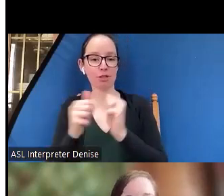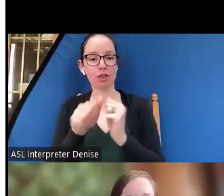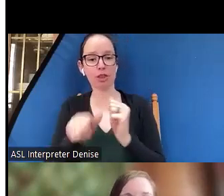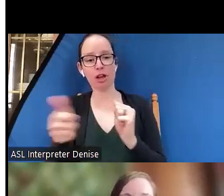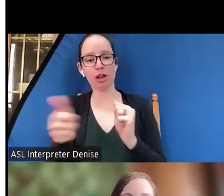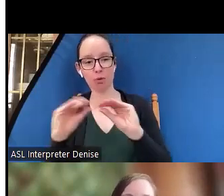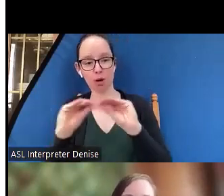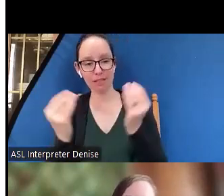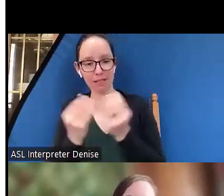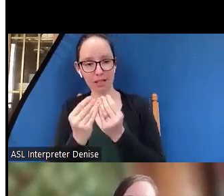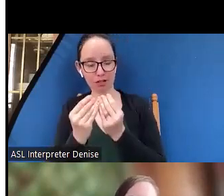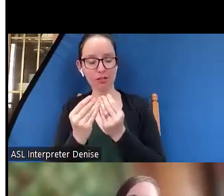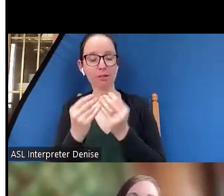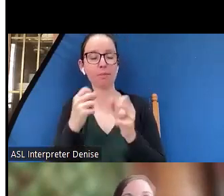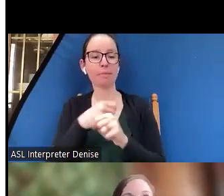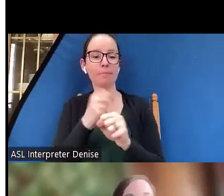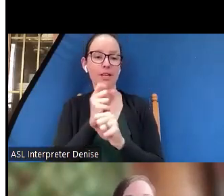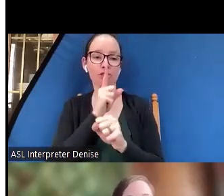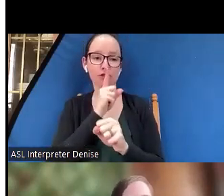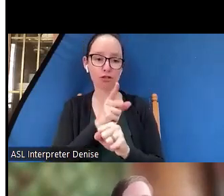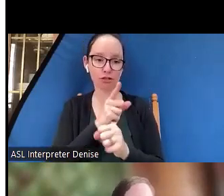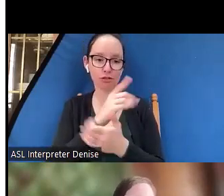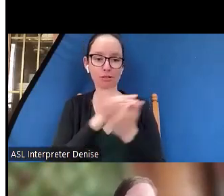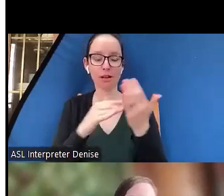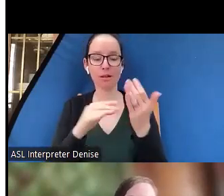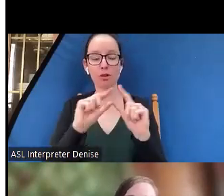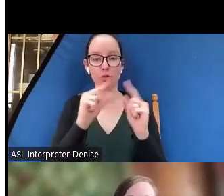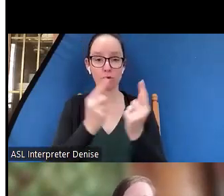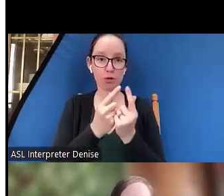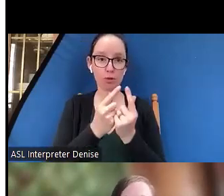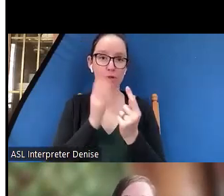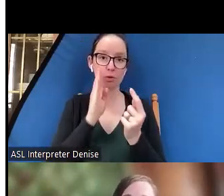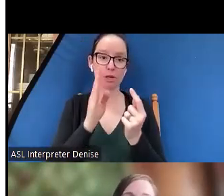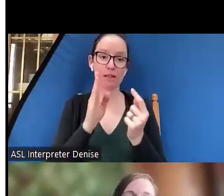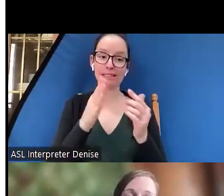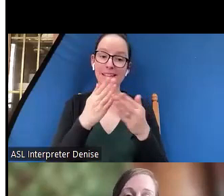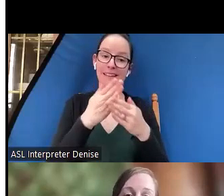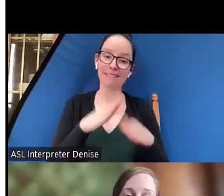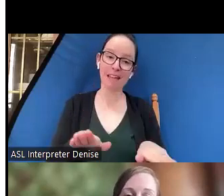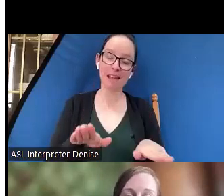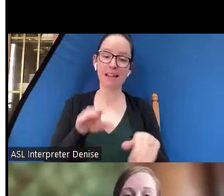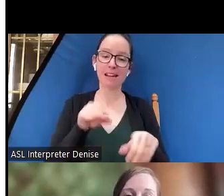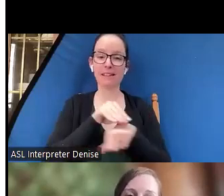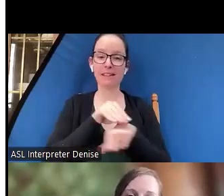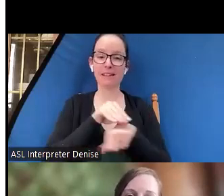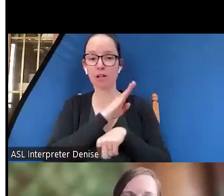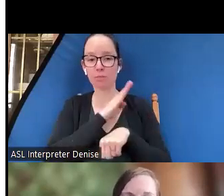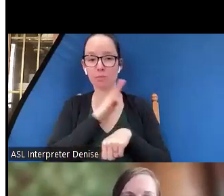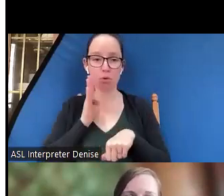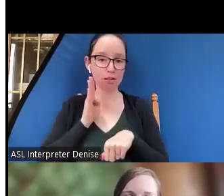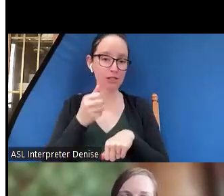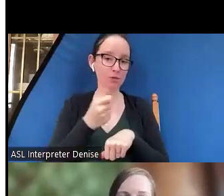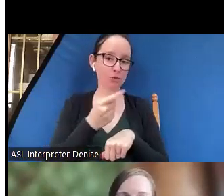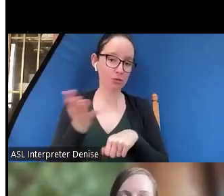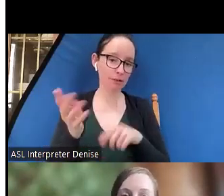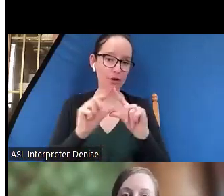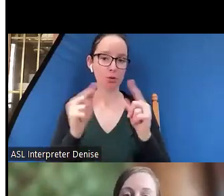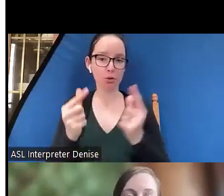So making sure some groups did things like divide the Advisory Board into multiple groups to make sure they could hear from